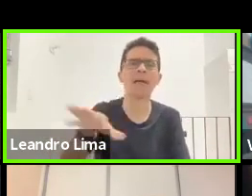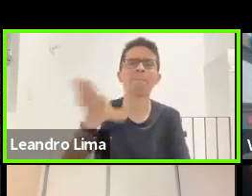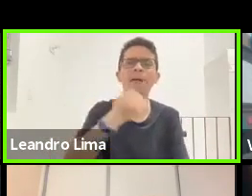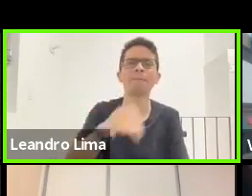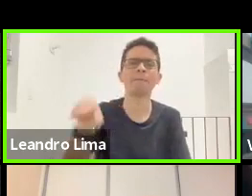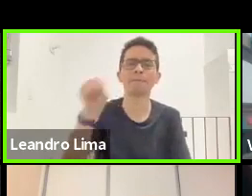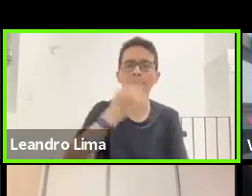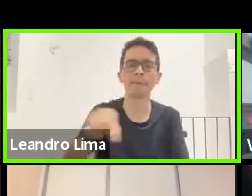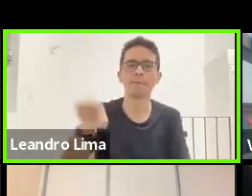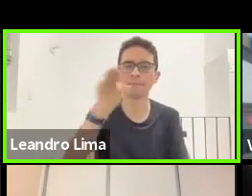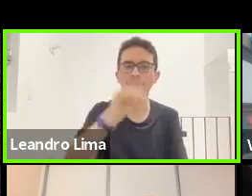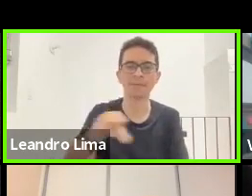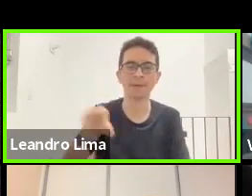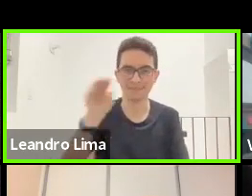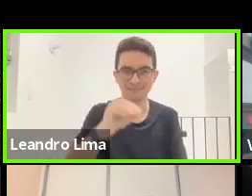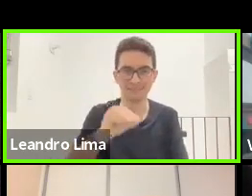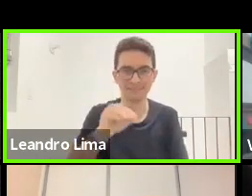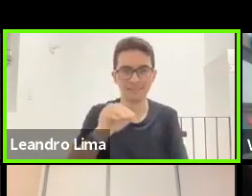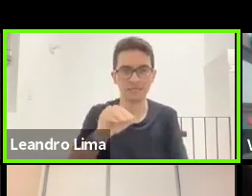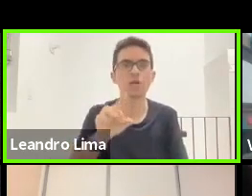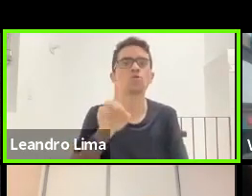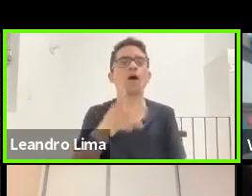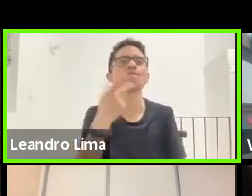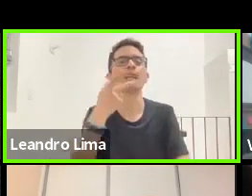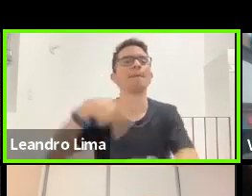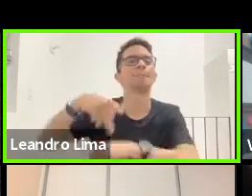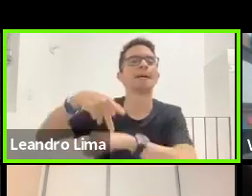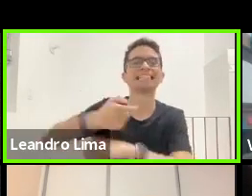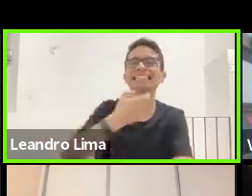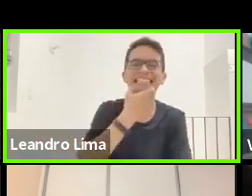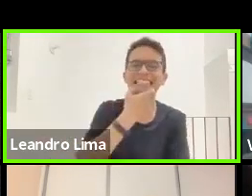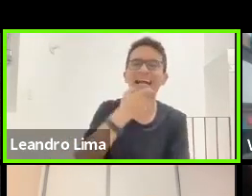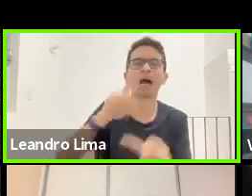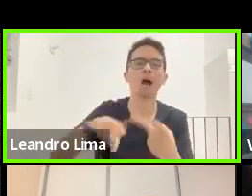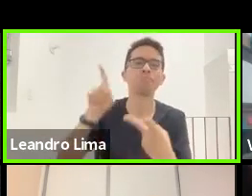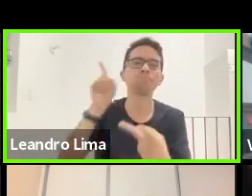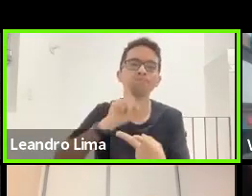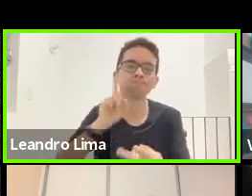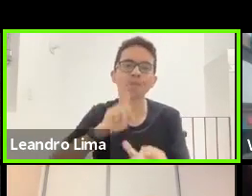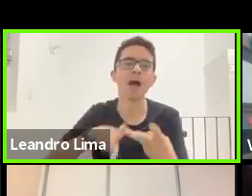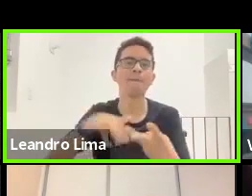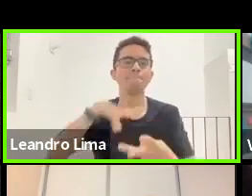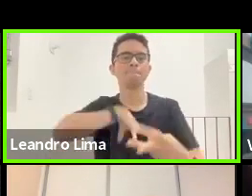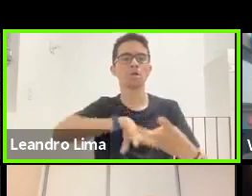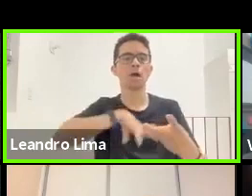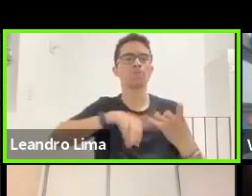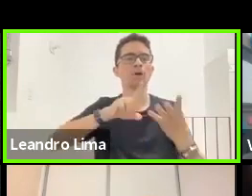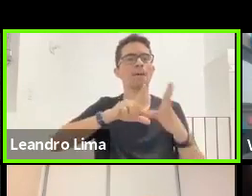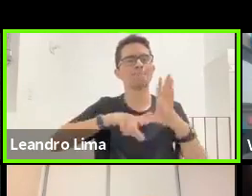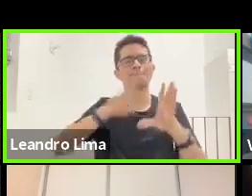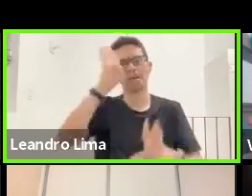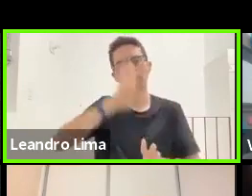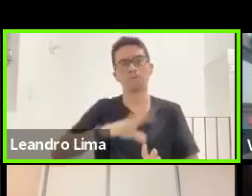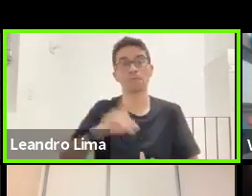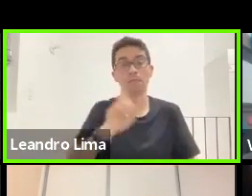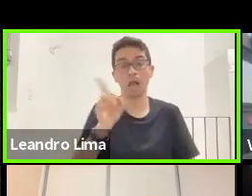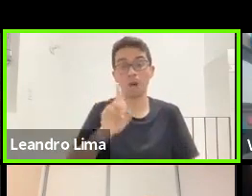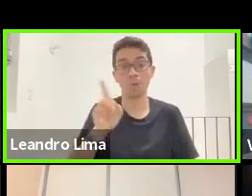not talking about in English not talking about in England in the States, or portugal the States, or portugal in Brazil. I'm talking about those who